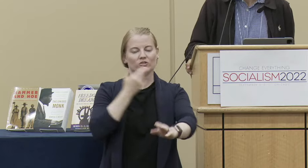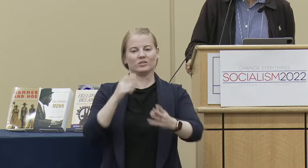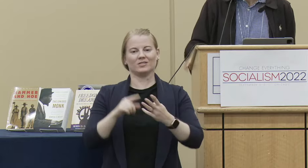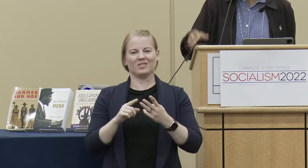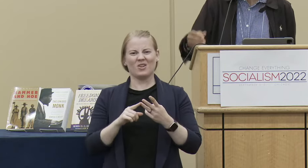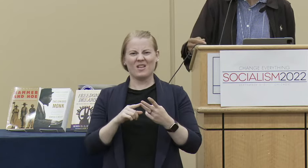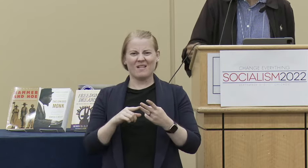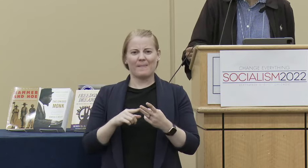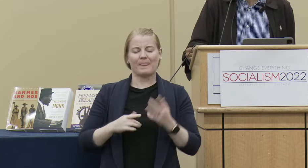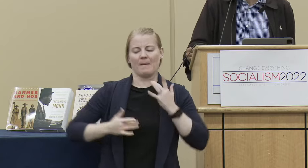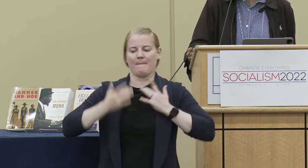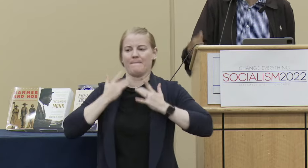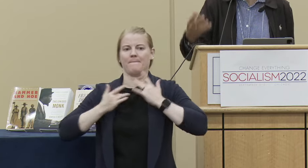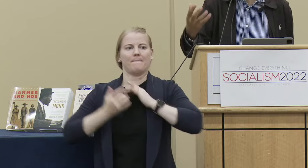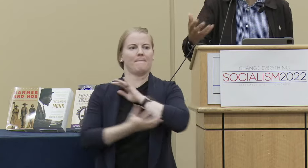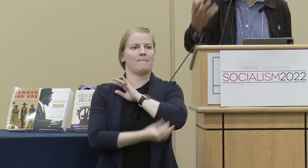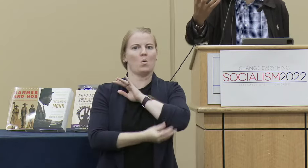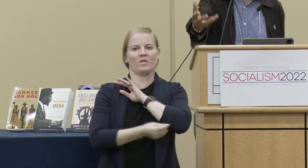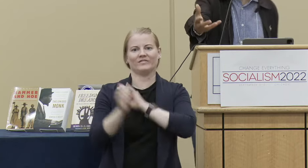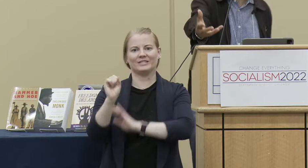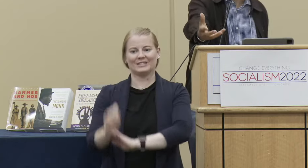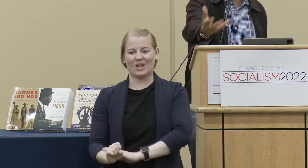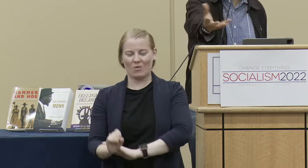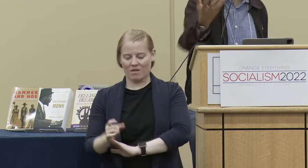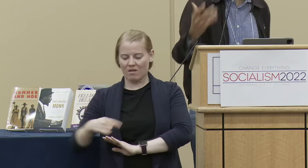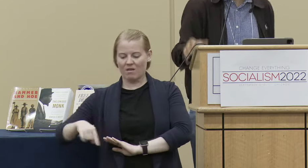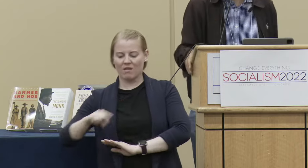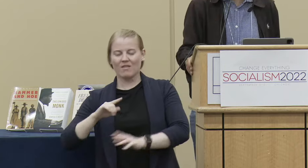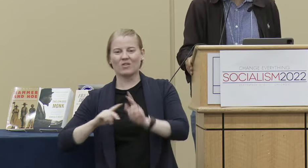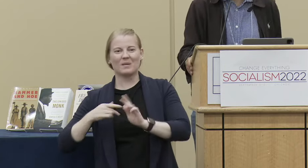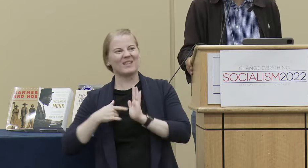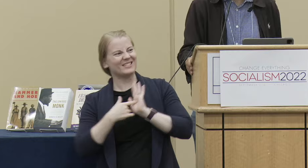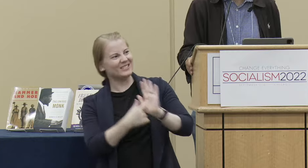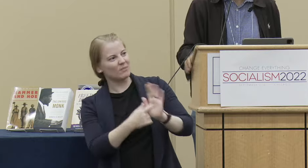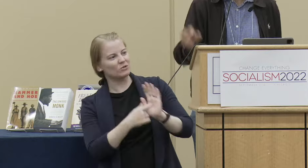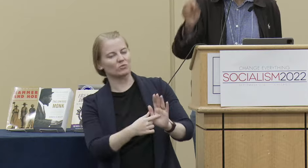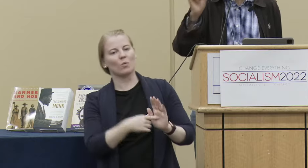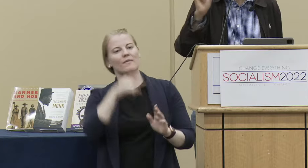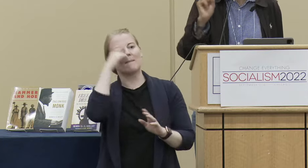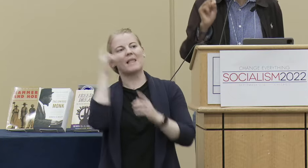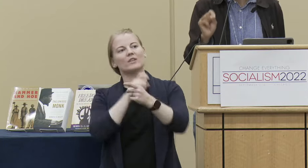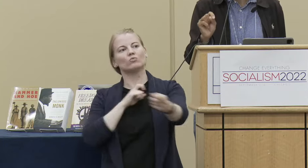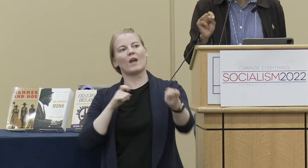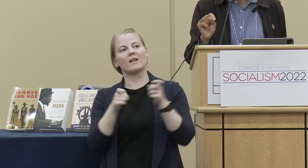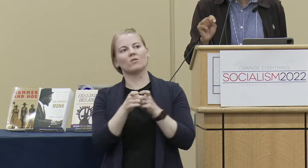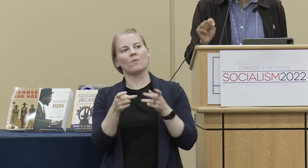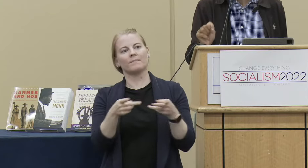Reconstruction, Haitian revolution, who were basically the peasantry of the south, they are the ones that